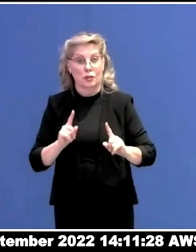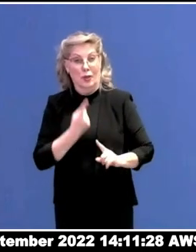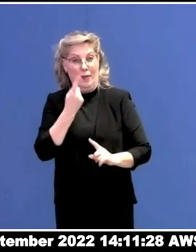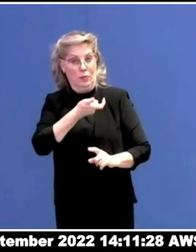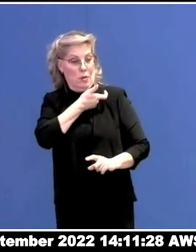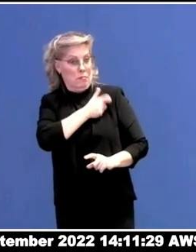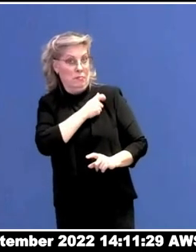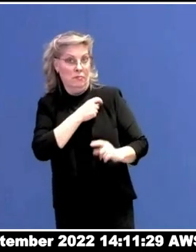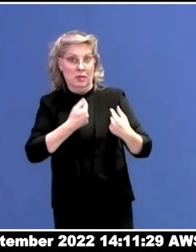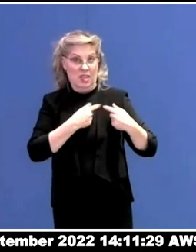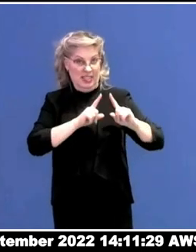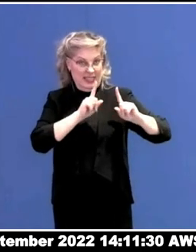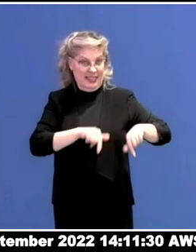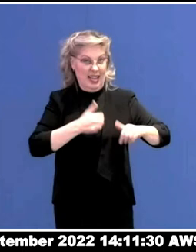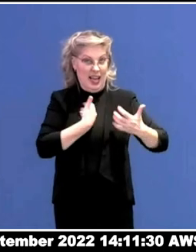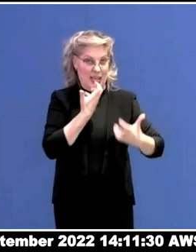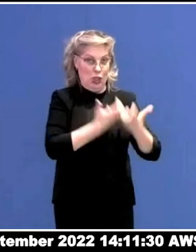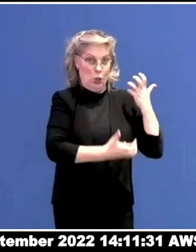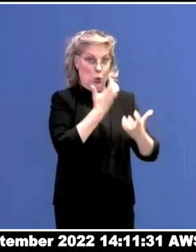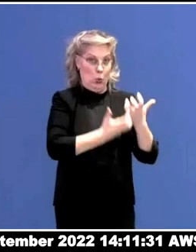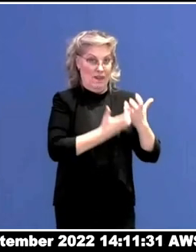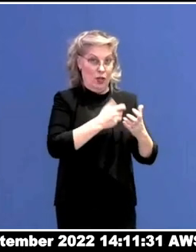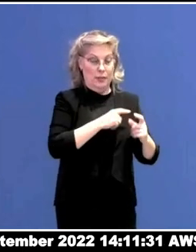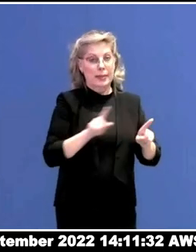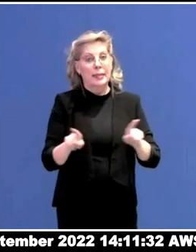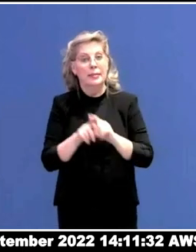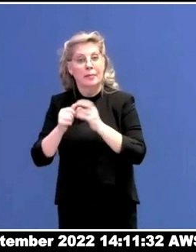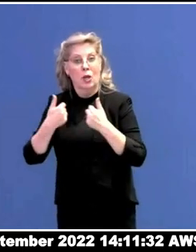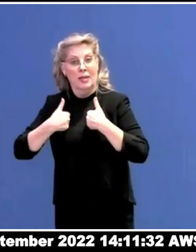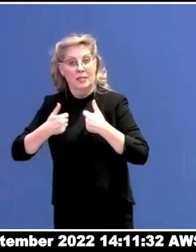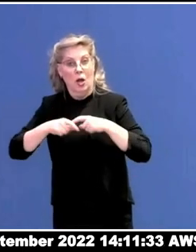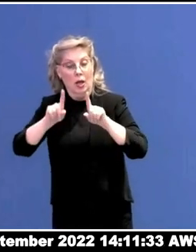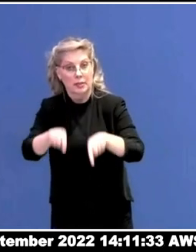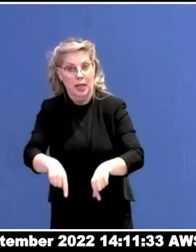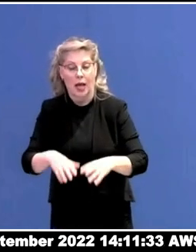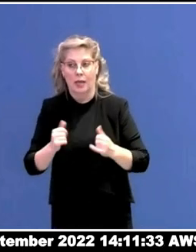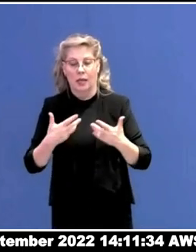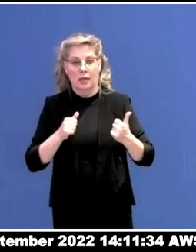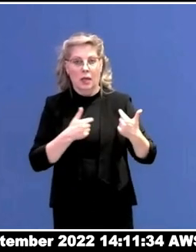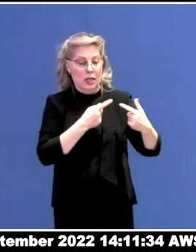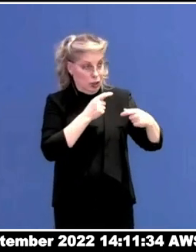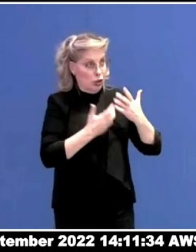After about six months, that policy was just banned for prison staff. She never finished it.